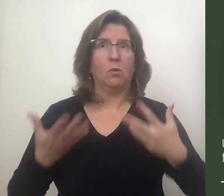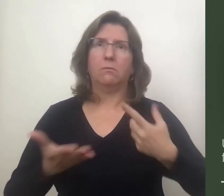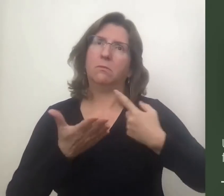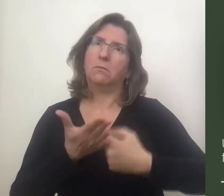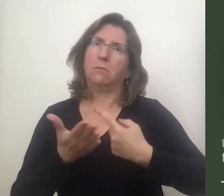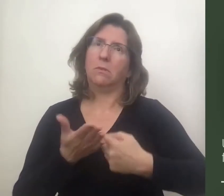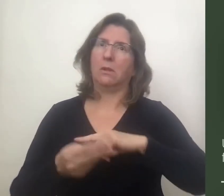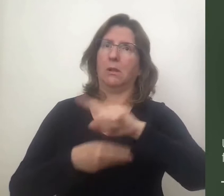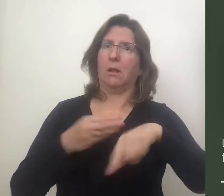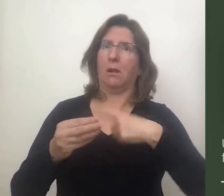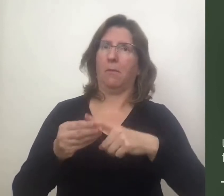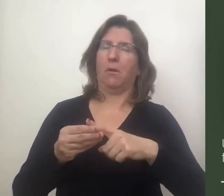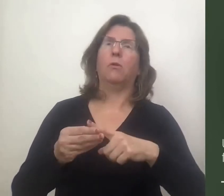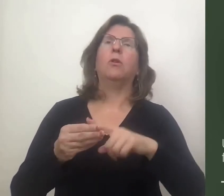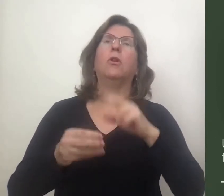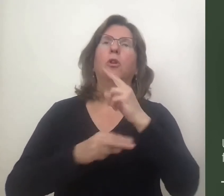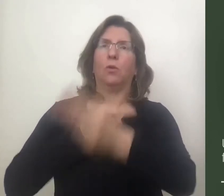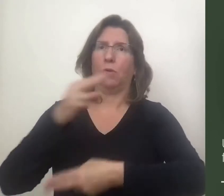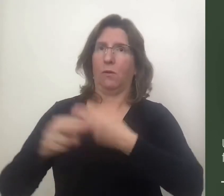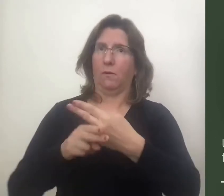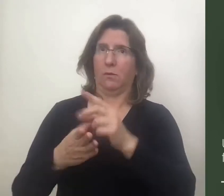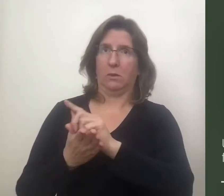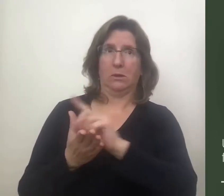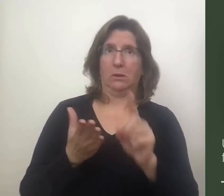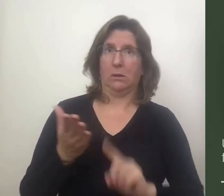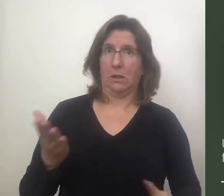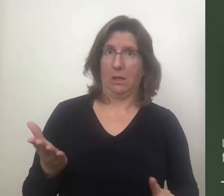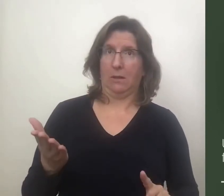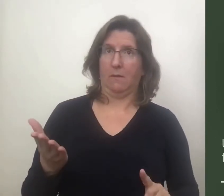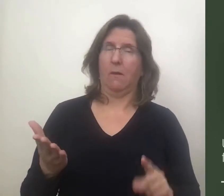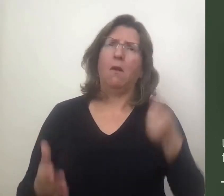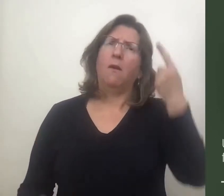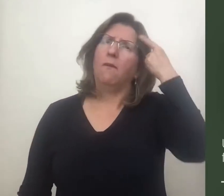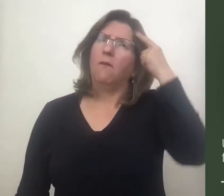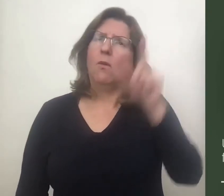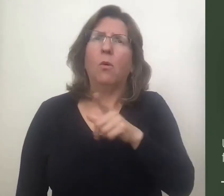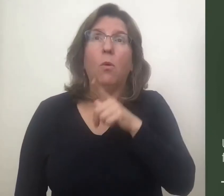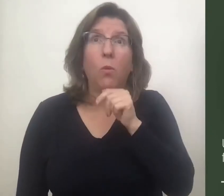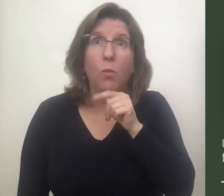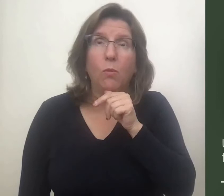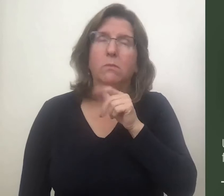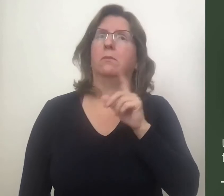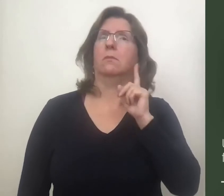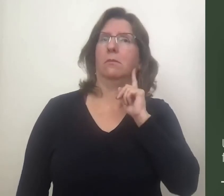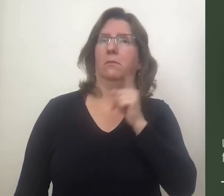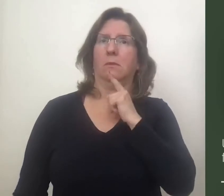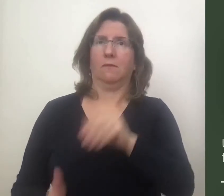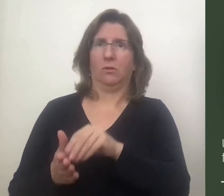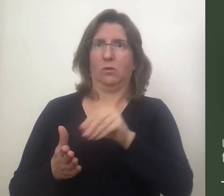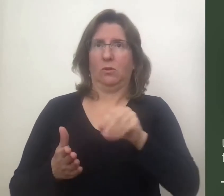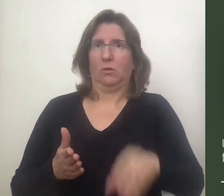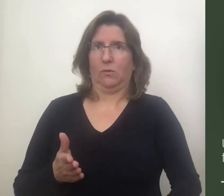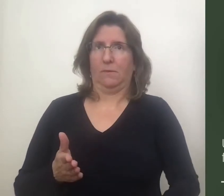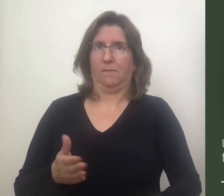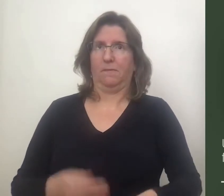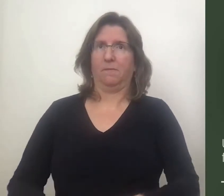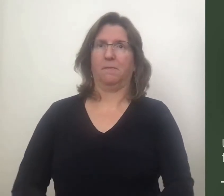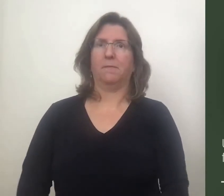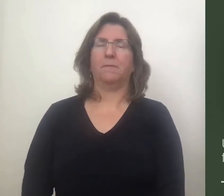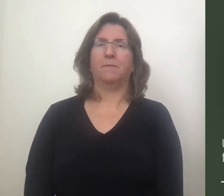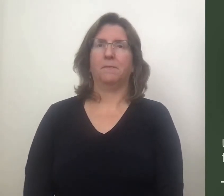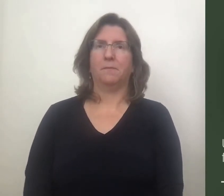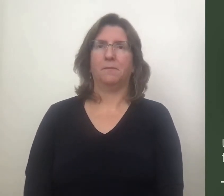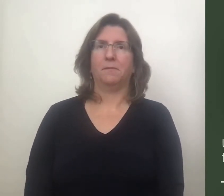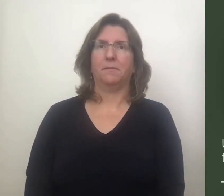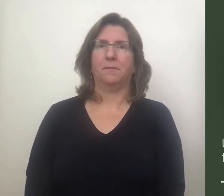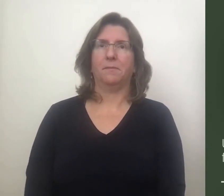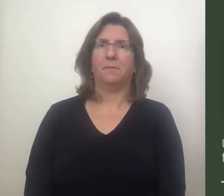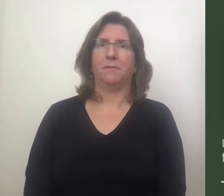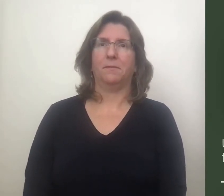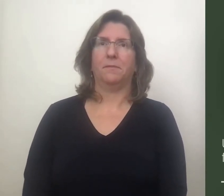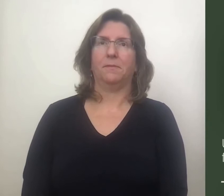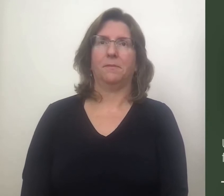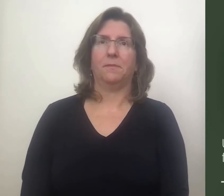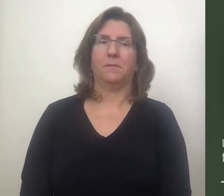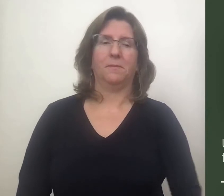In this presentation I will explore universal design specifically for deaf learners.